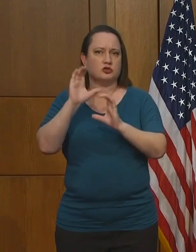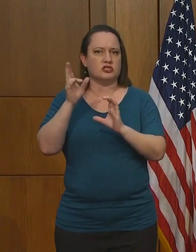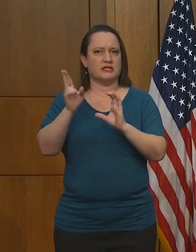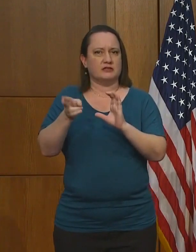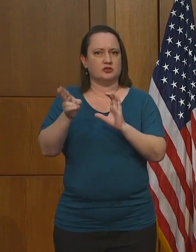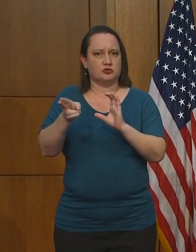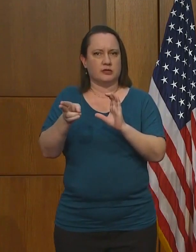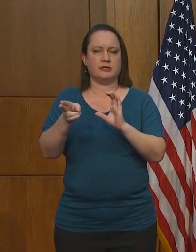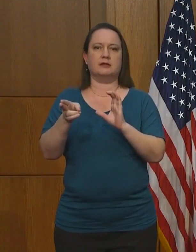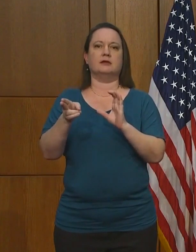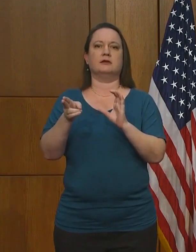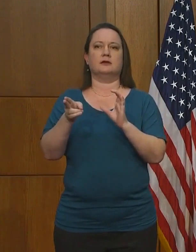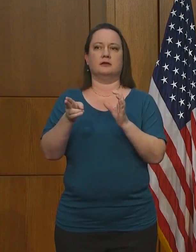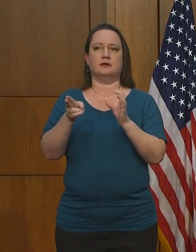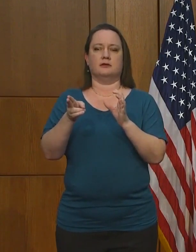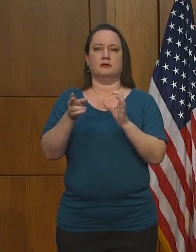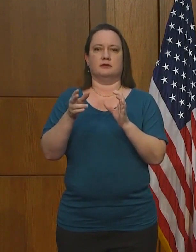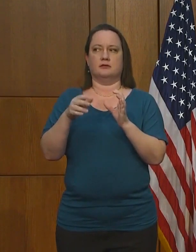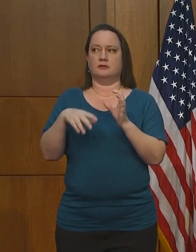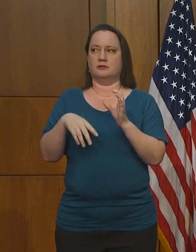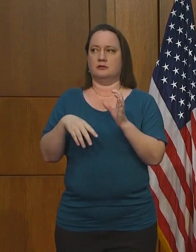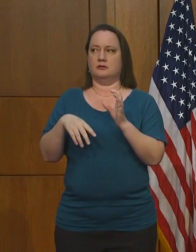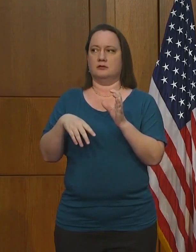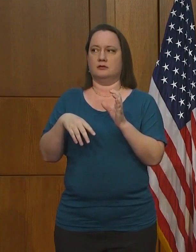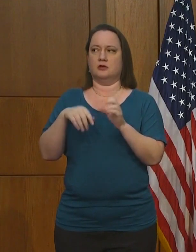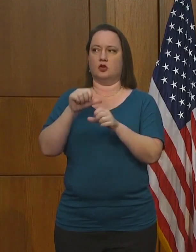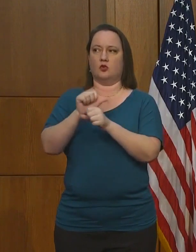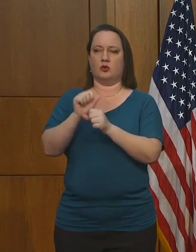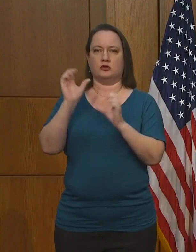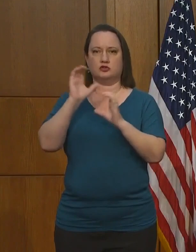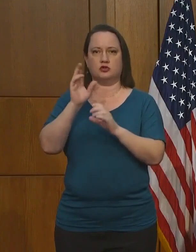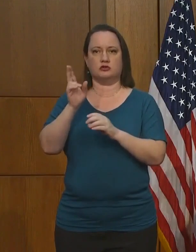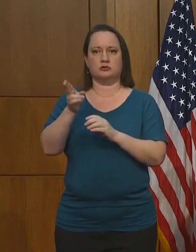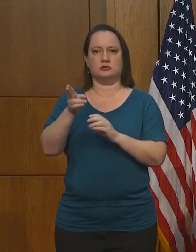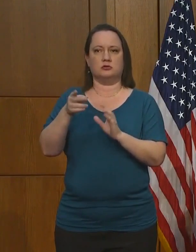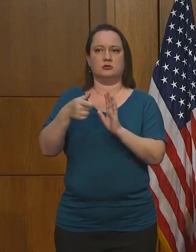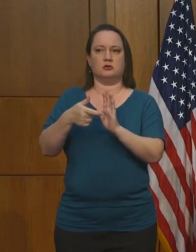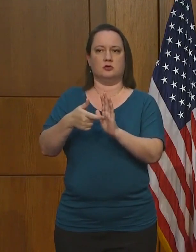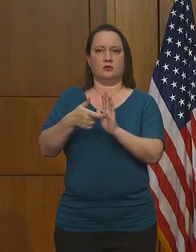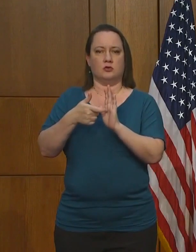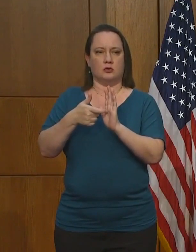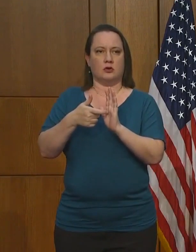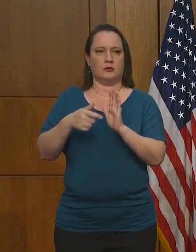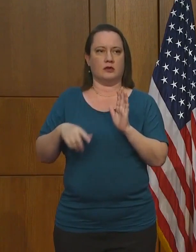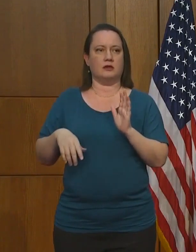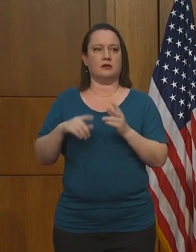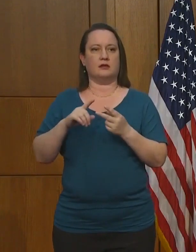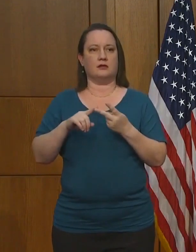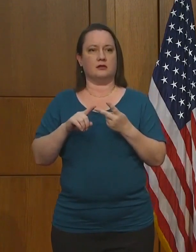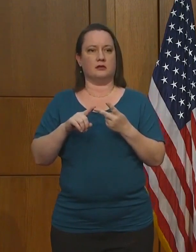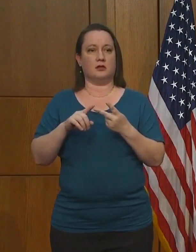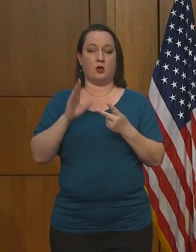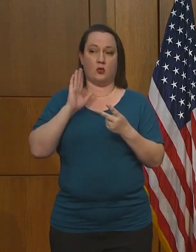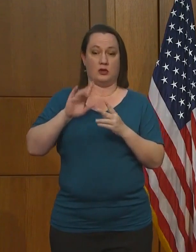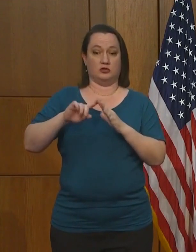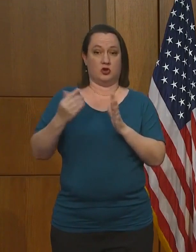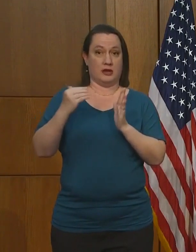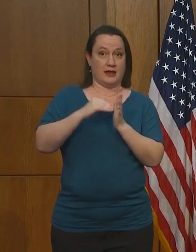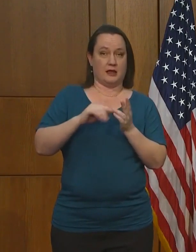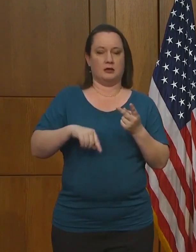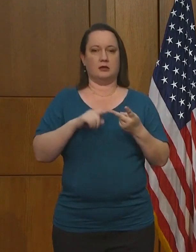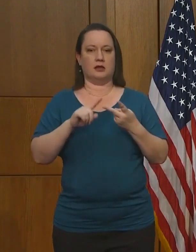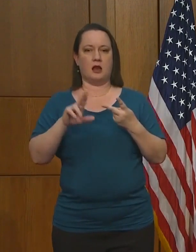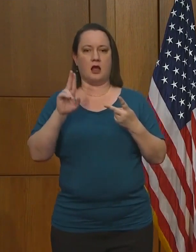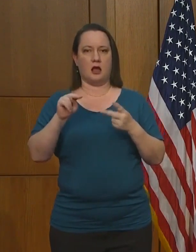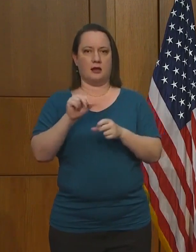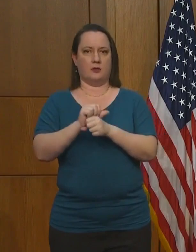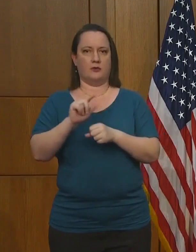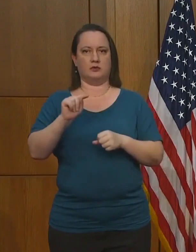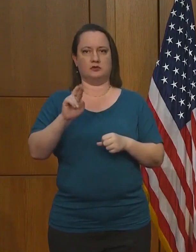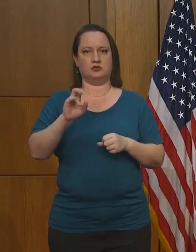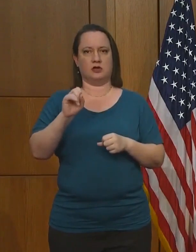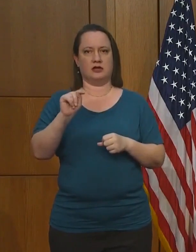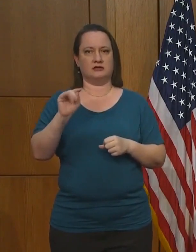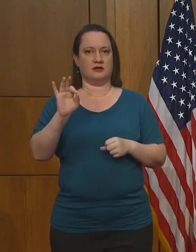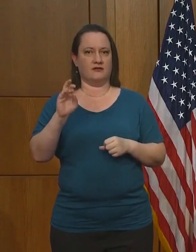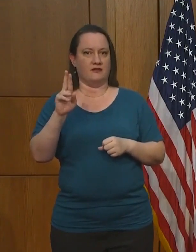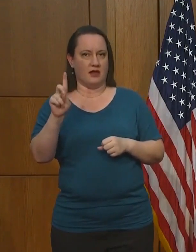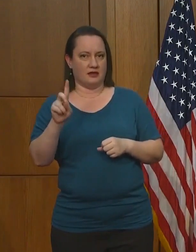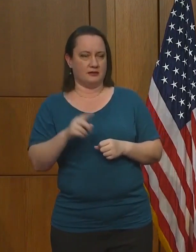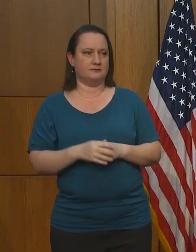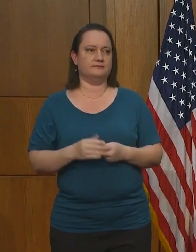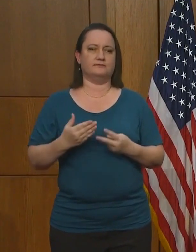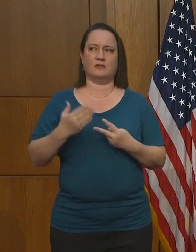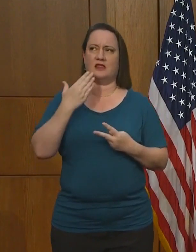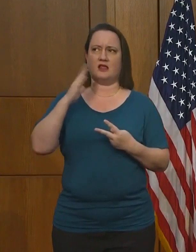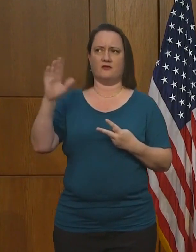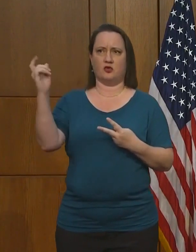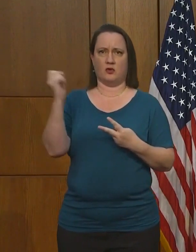DEPLETED. MAY HEALY GONNA COME